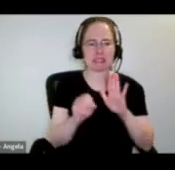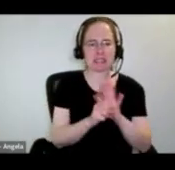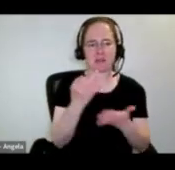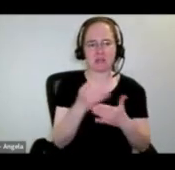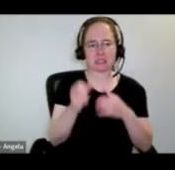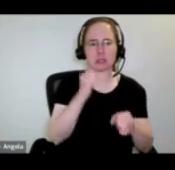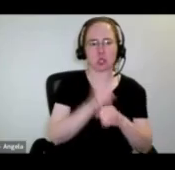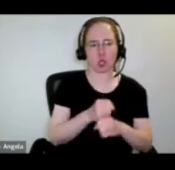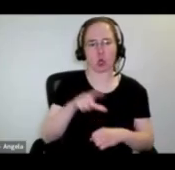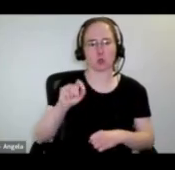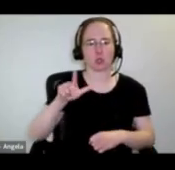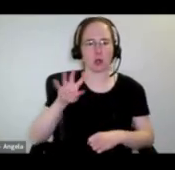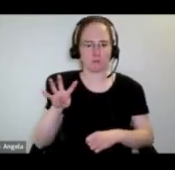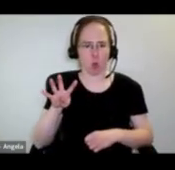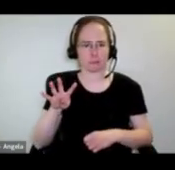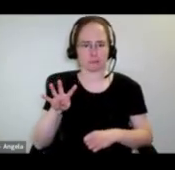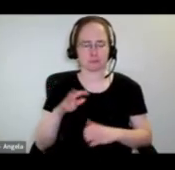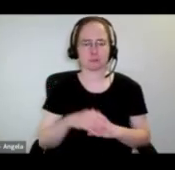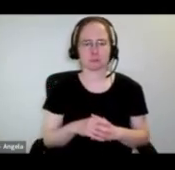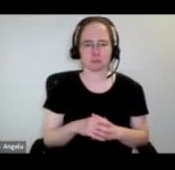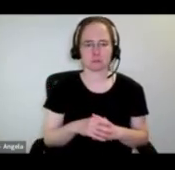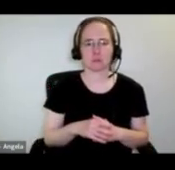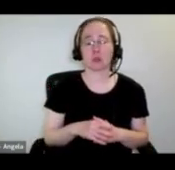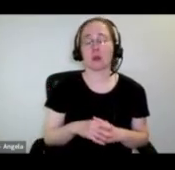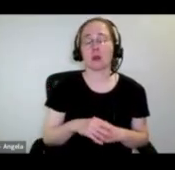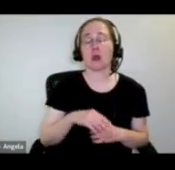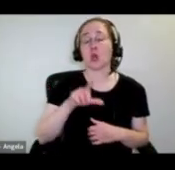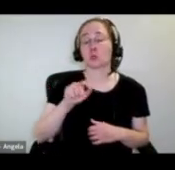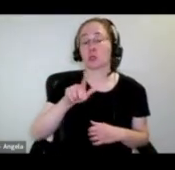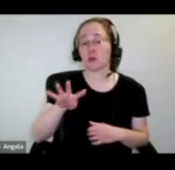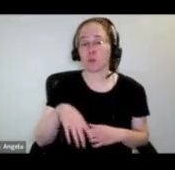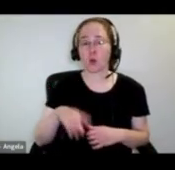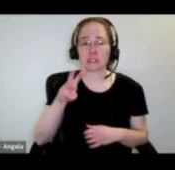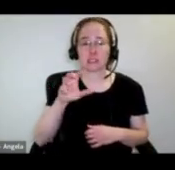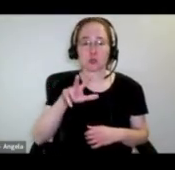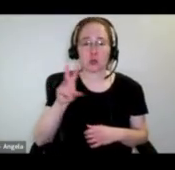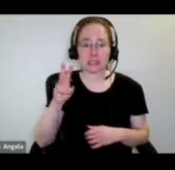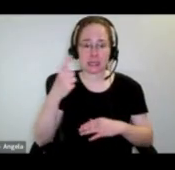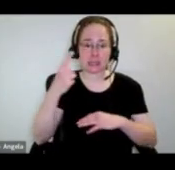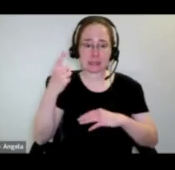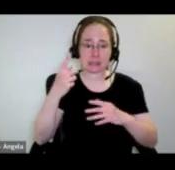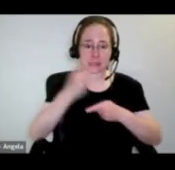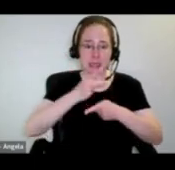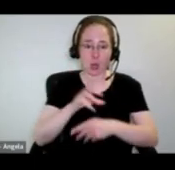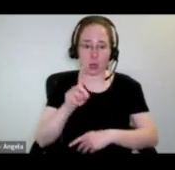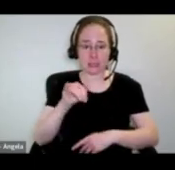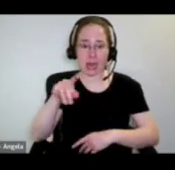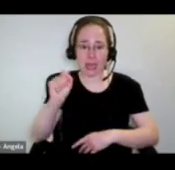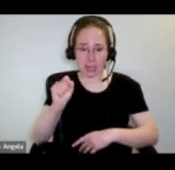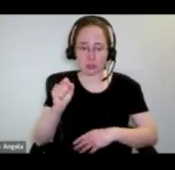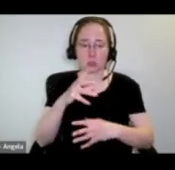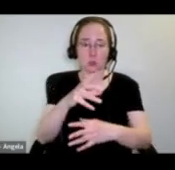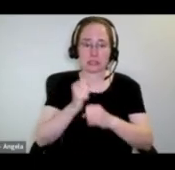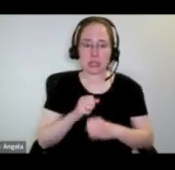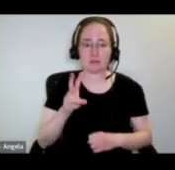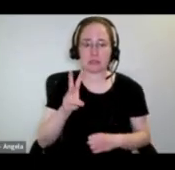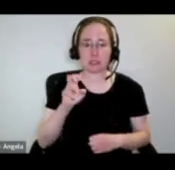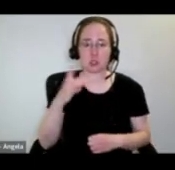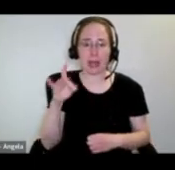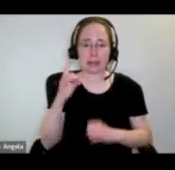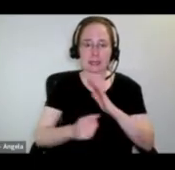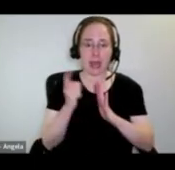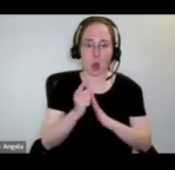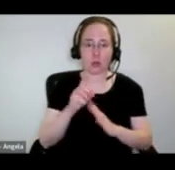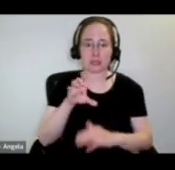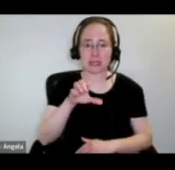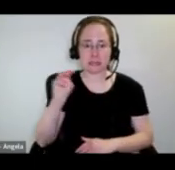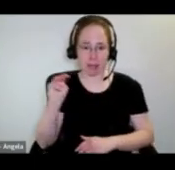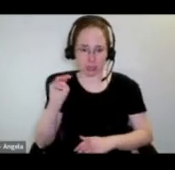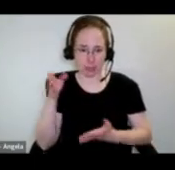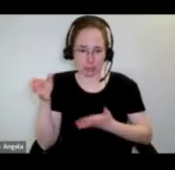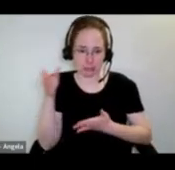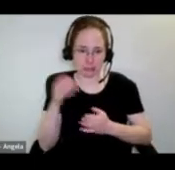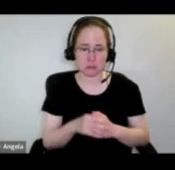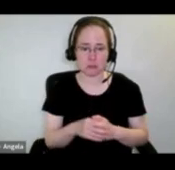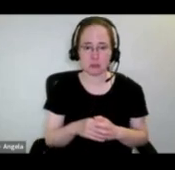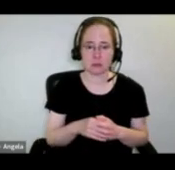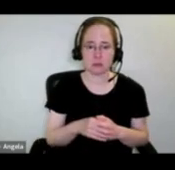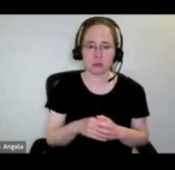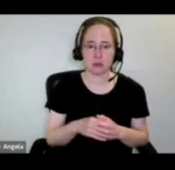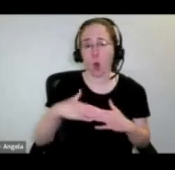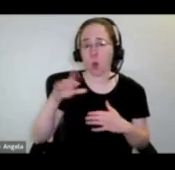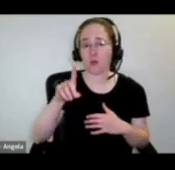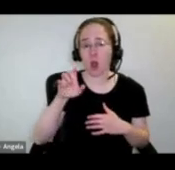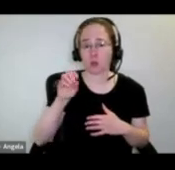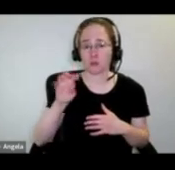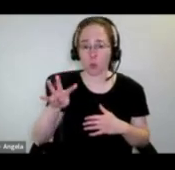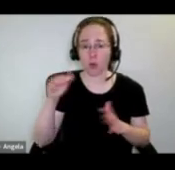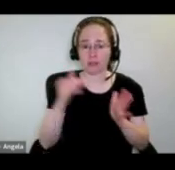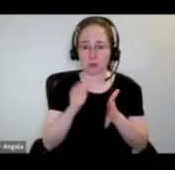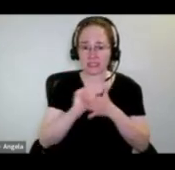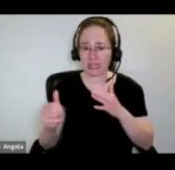David Watkins: of return on investment for caregiver services during the state fiscal year 2024. So in 2024, there were 636 care dyads who received 618 hours of case management.